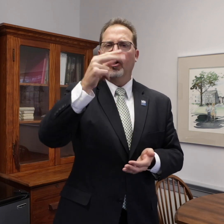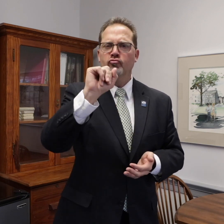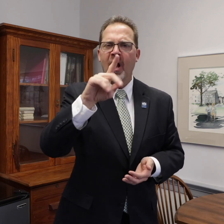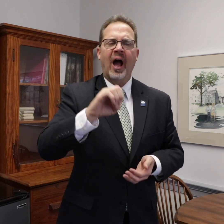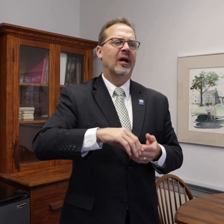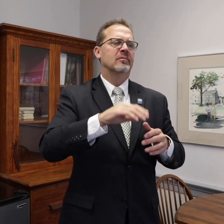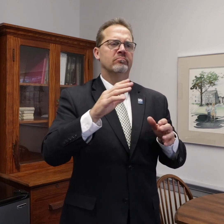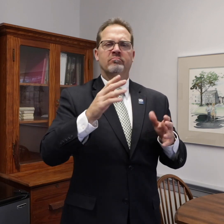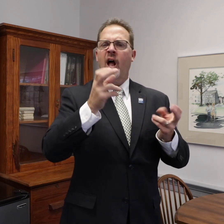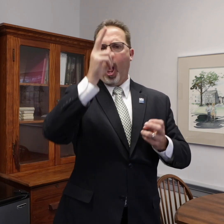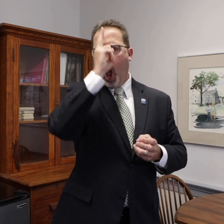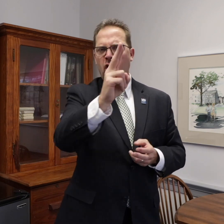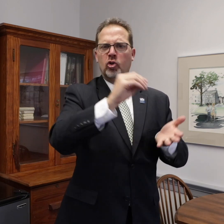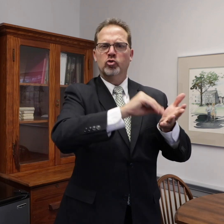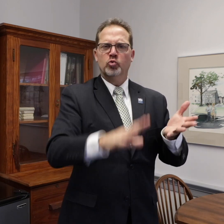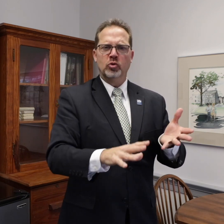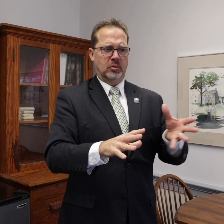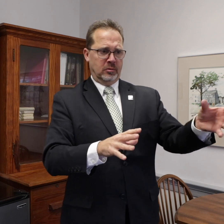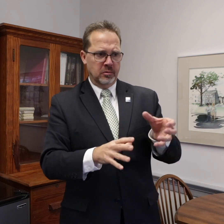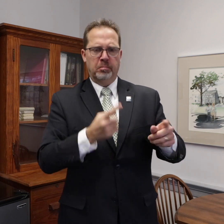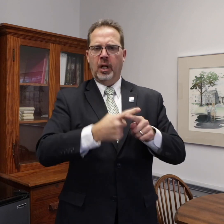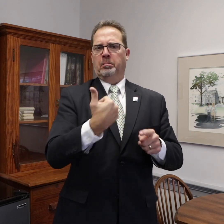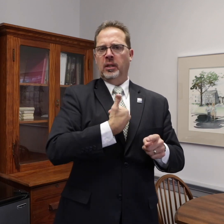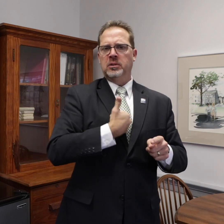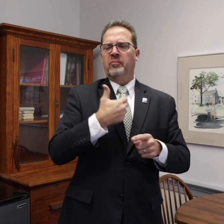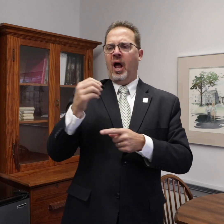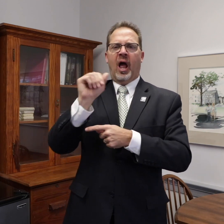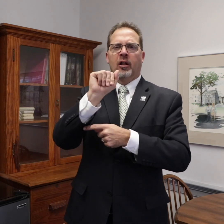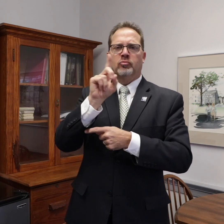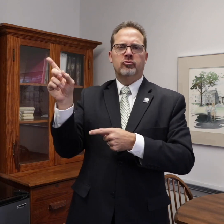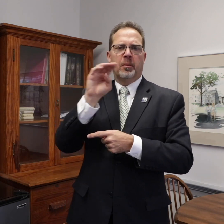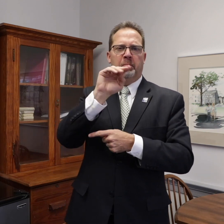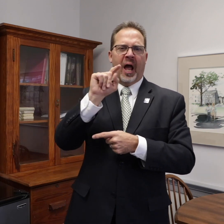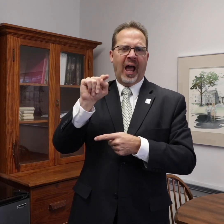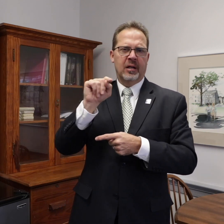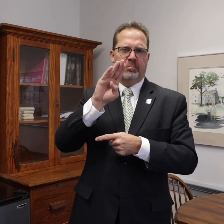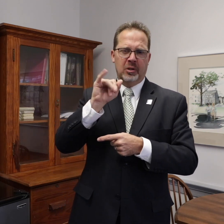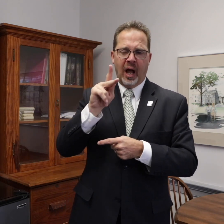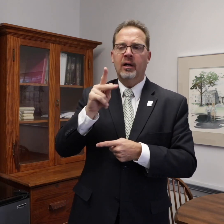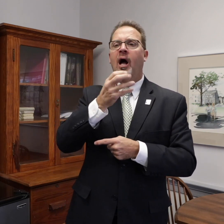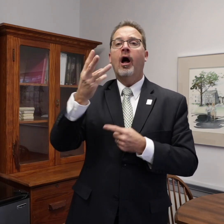Director, Matt Bujak, myself and our interpreters to join them for a Flyers